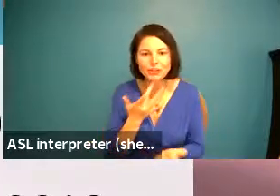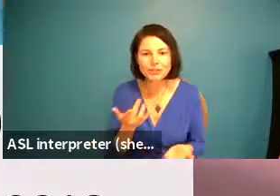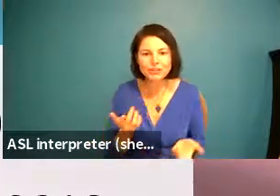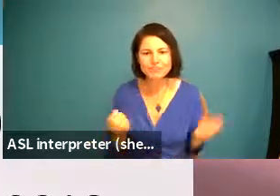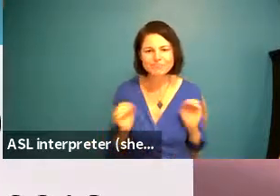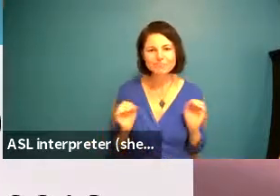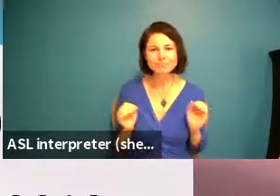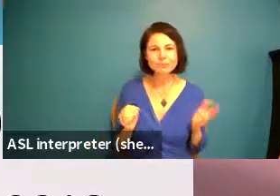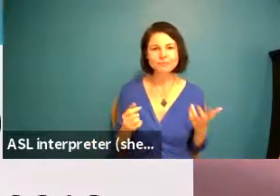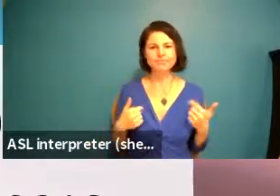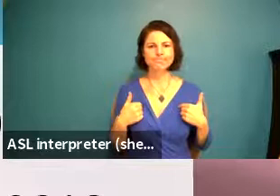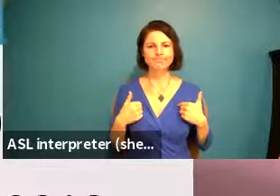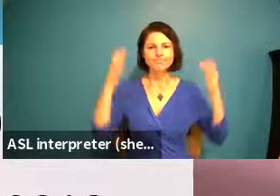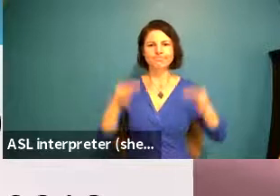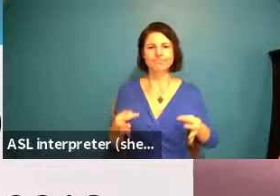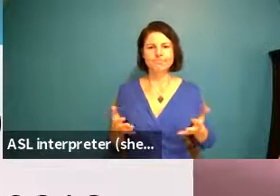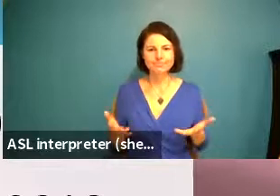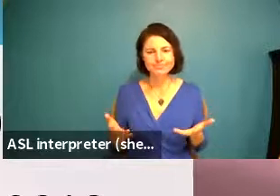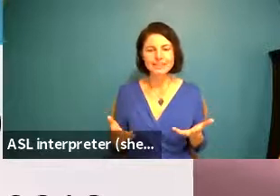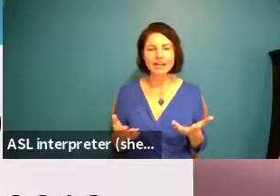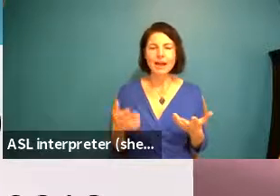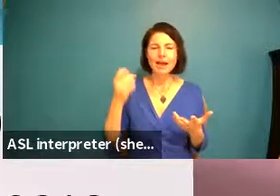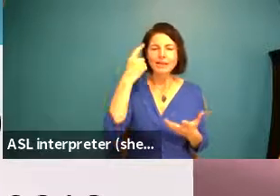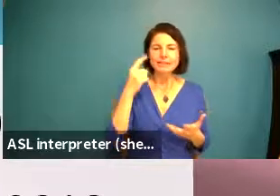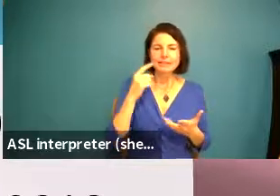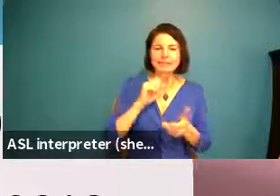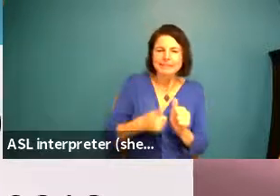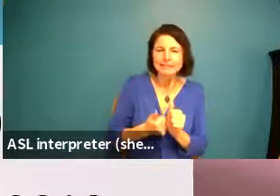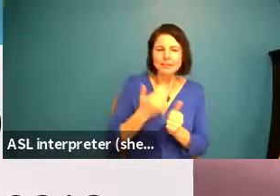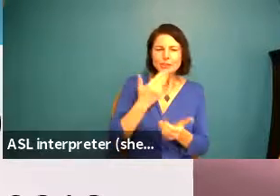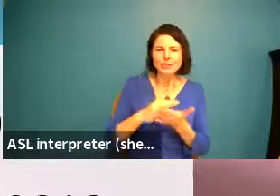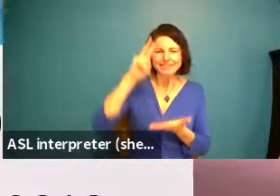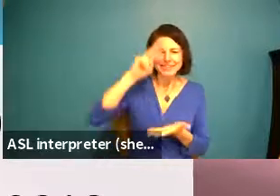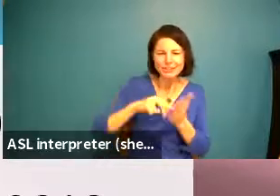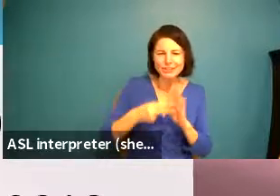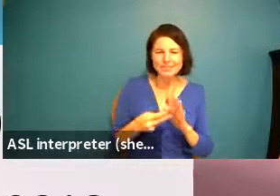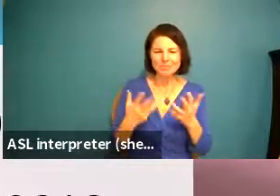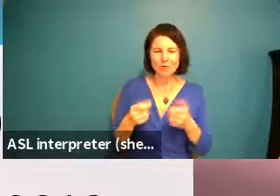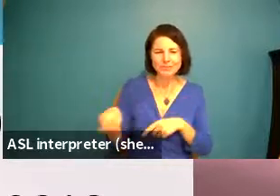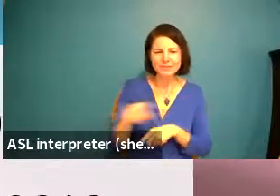you know, they're their, they have good intentions. They're trying to make everyone comfortable. But unfortunately, they're not